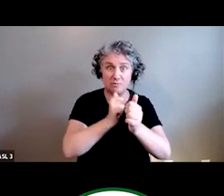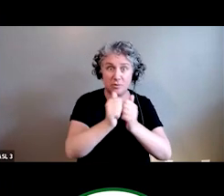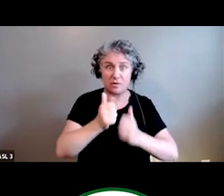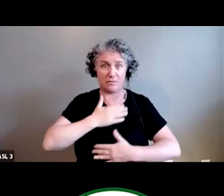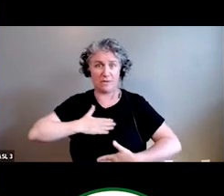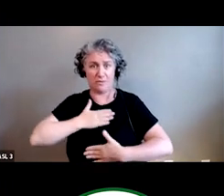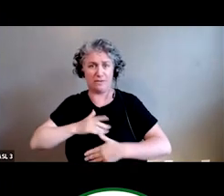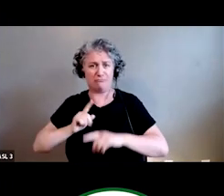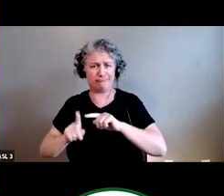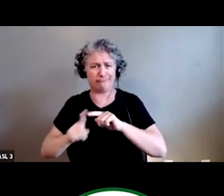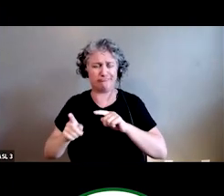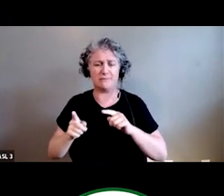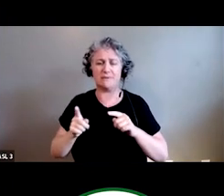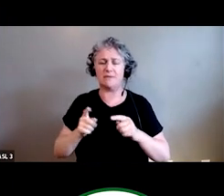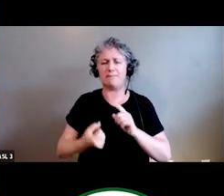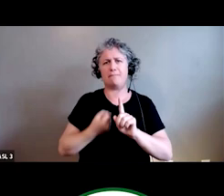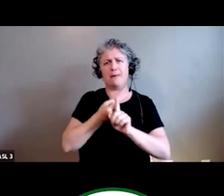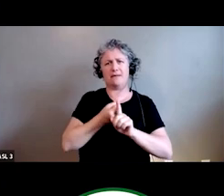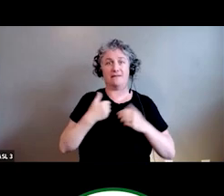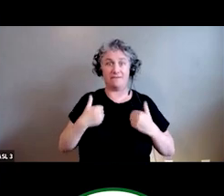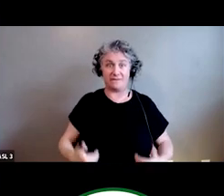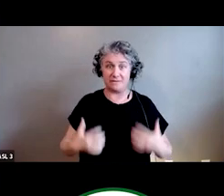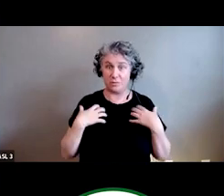And should be available to everyone.